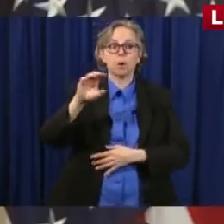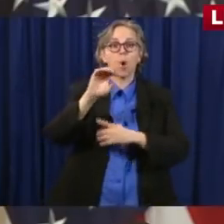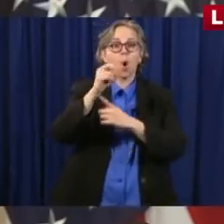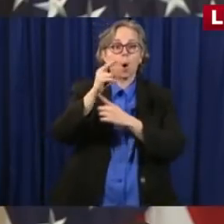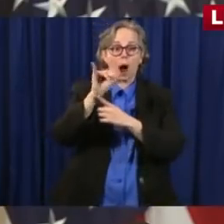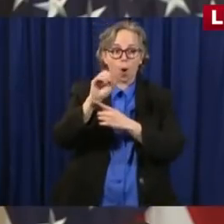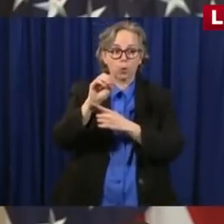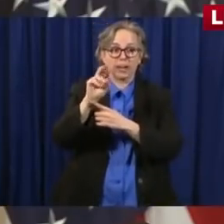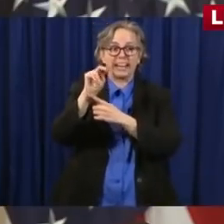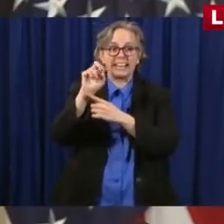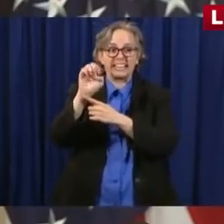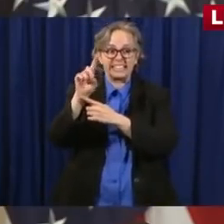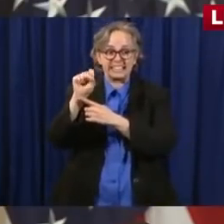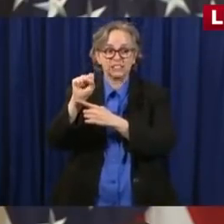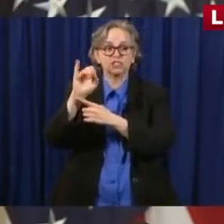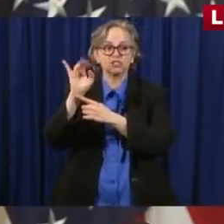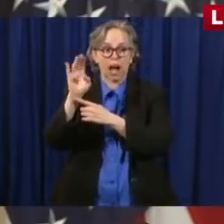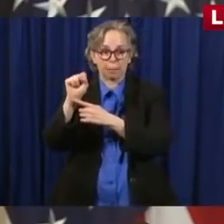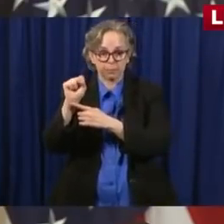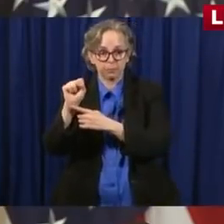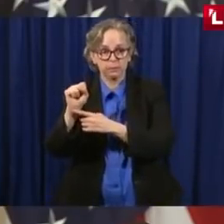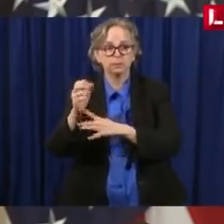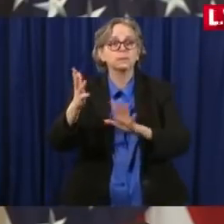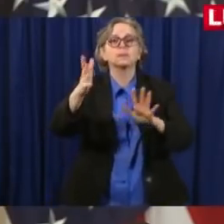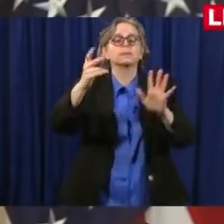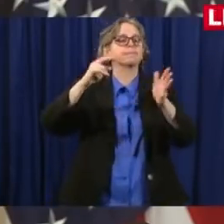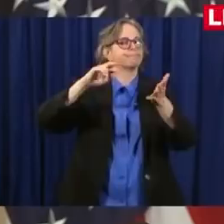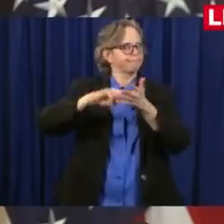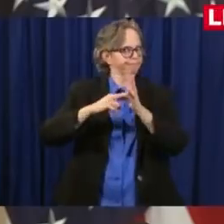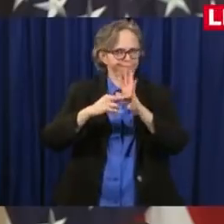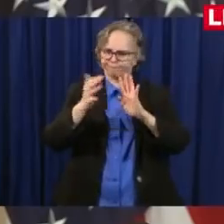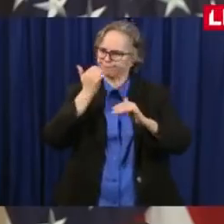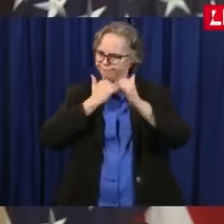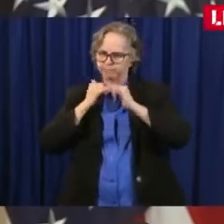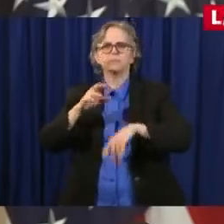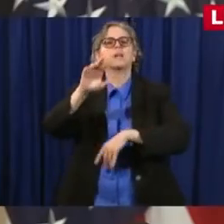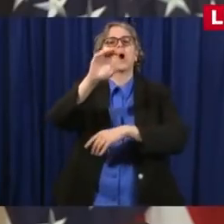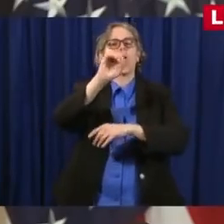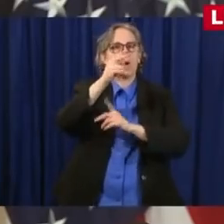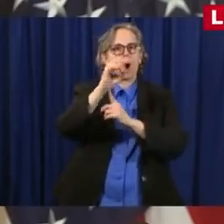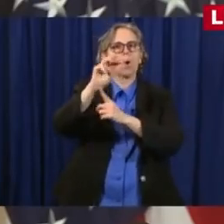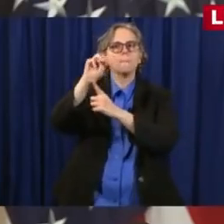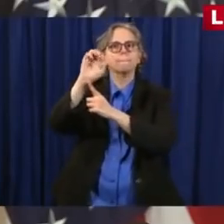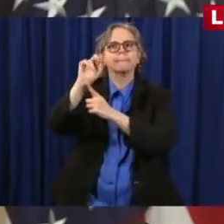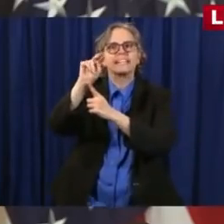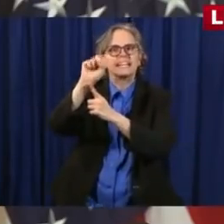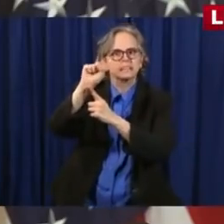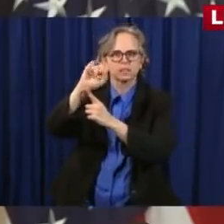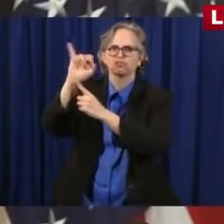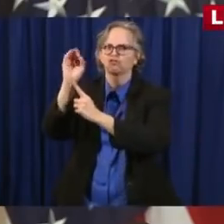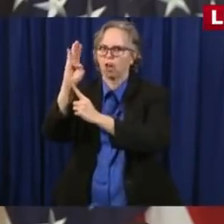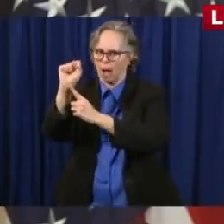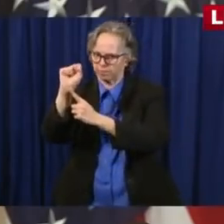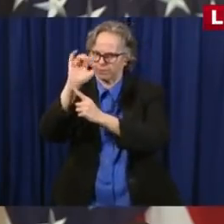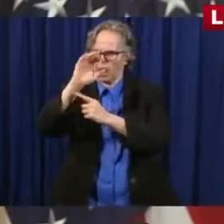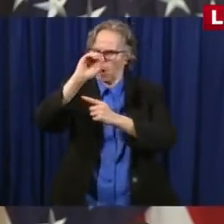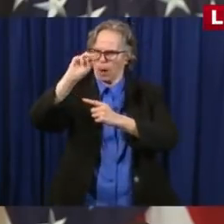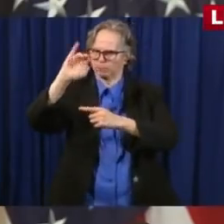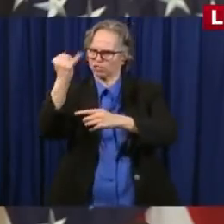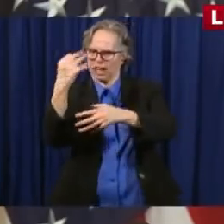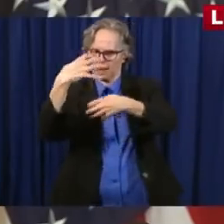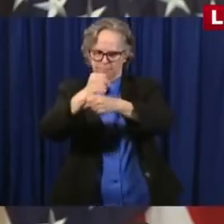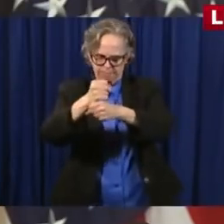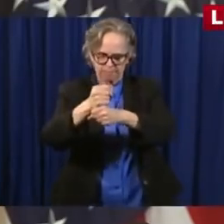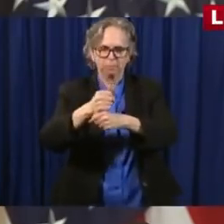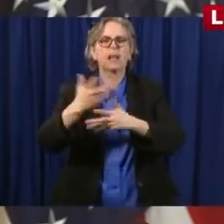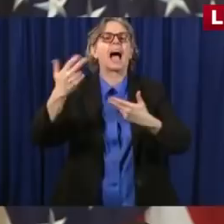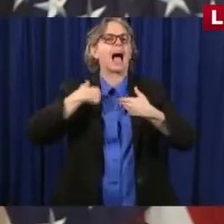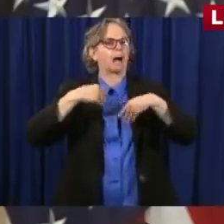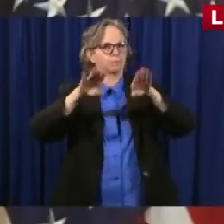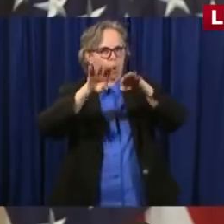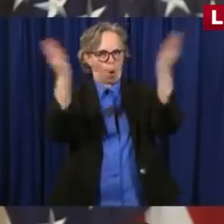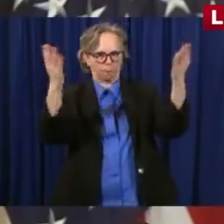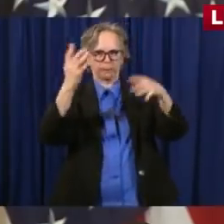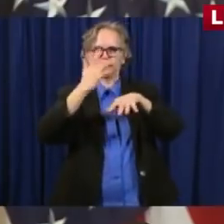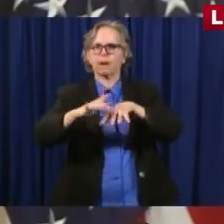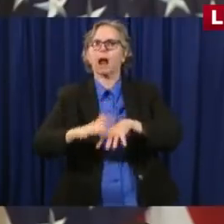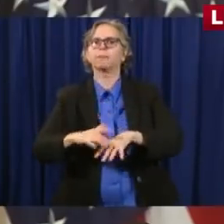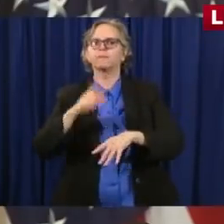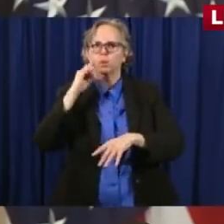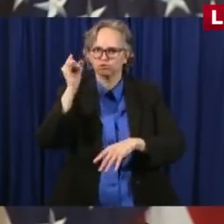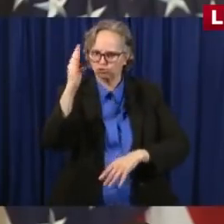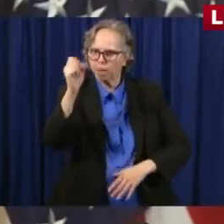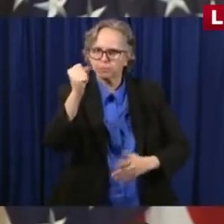ADDITIONALLY, THE WEBSITE IS STILL A GREAT ONLINE RESOURCES TO MEET THE NEEDS OF THOSE WHO ARE LOOKING TO GET HIRED AT ESSENTIAL BUSINESSES OR ARE TAKING THIS TIME TO BRUSH UP ON